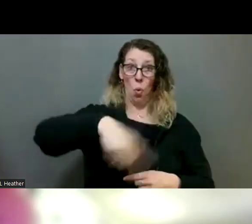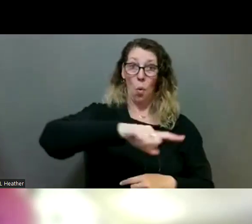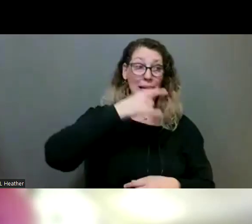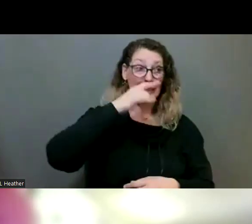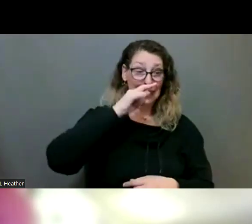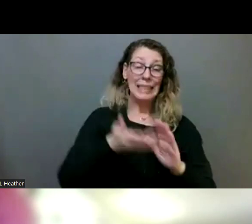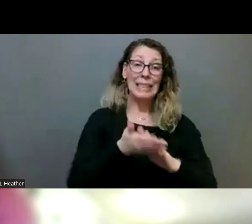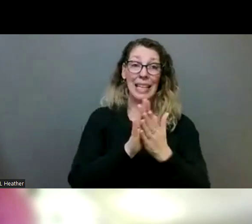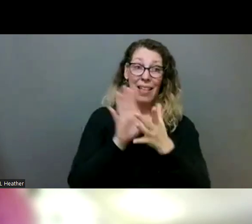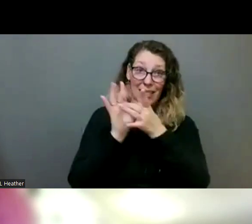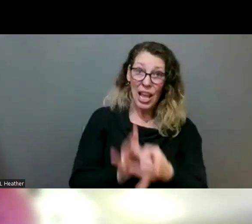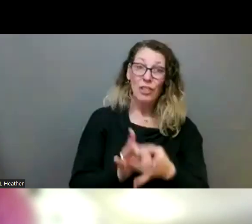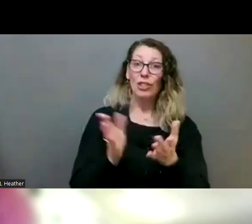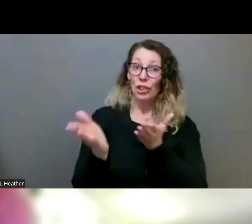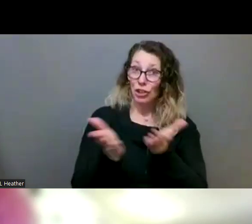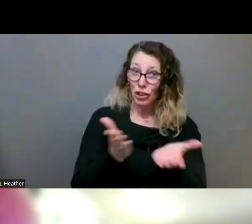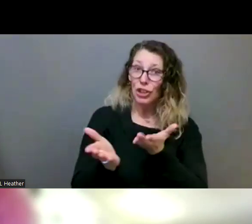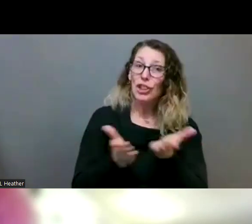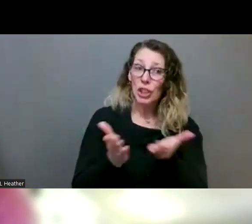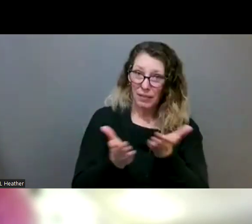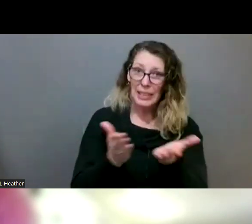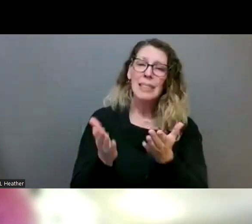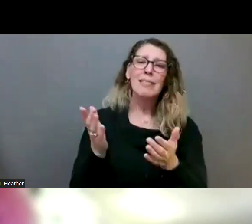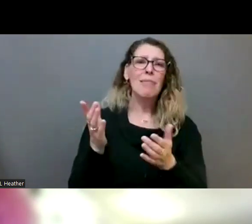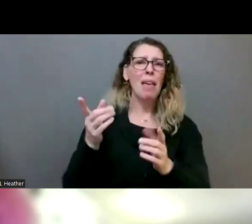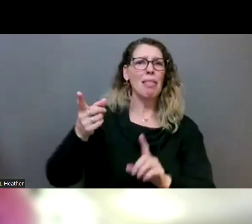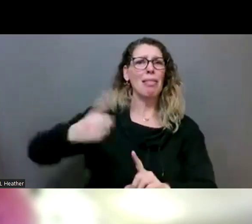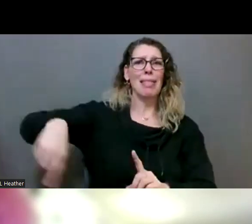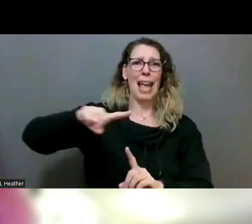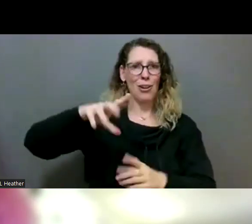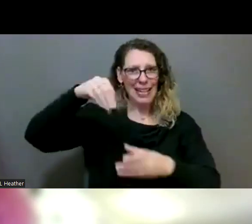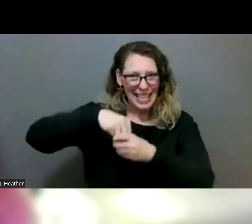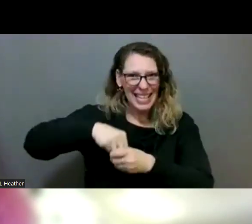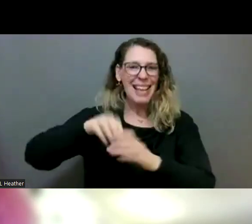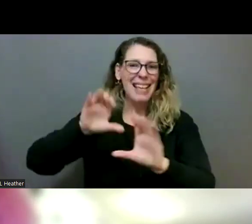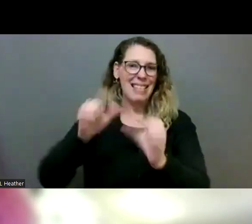getting those services, they are in the classrooms. That actually relieves